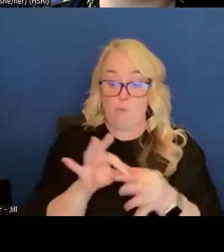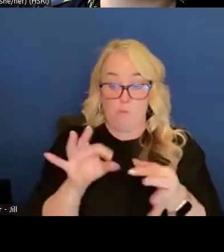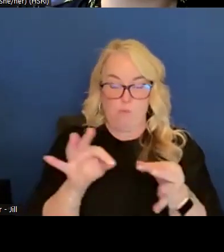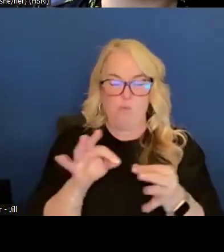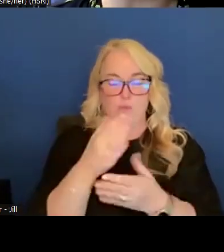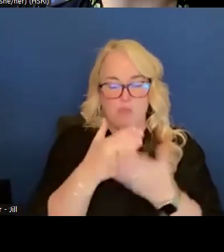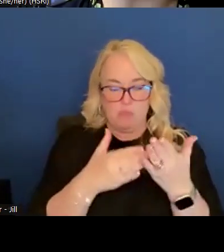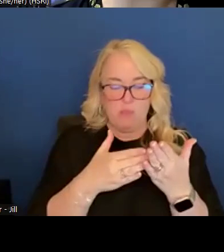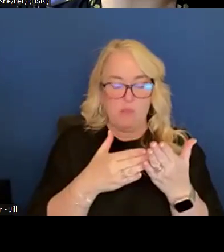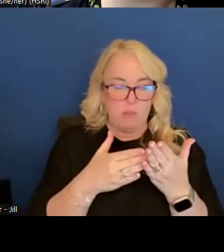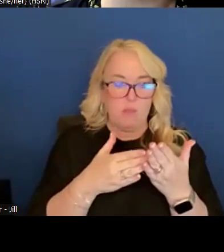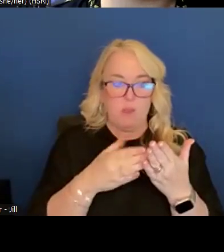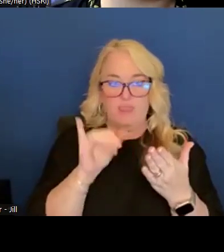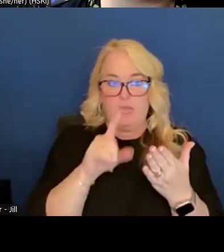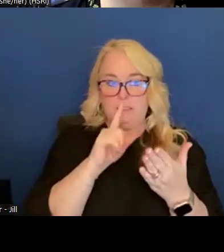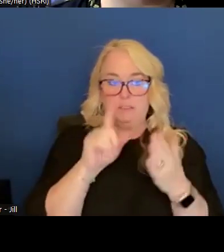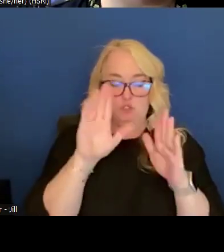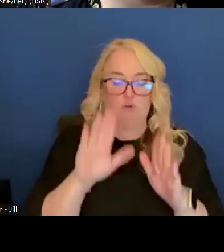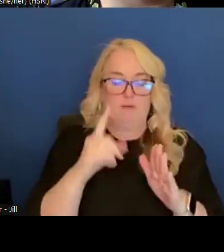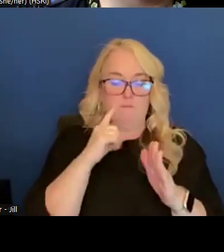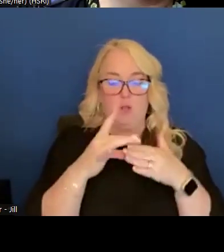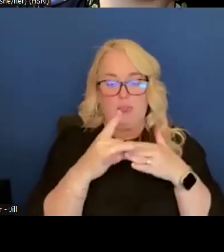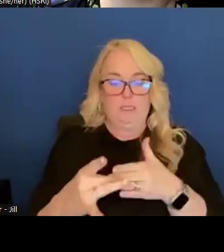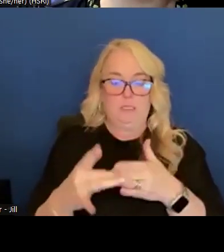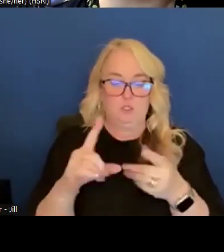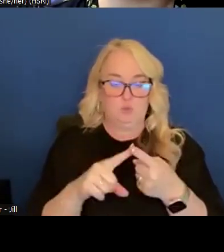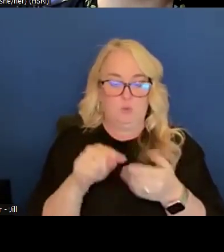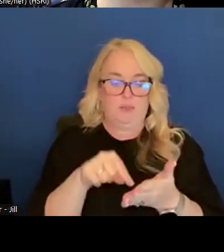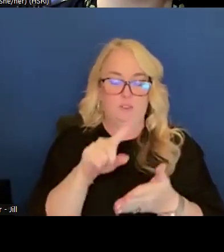and this is a great lead-in. So our next question is, why is